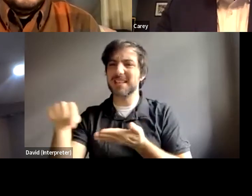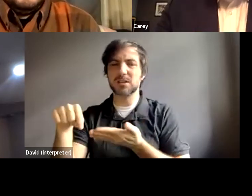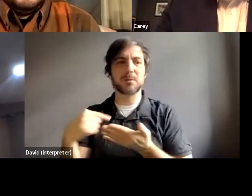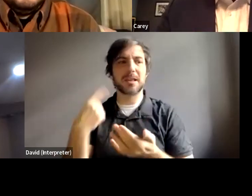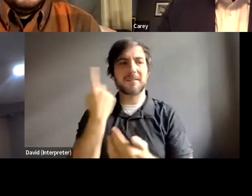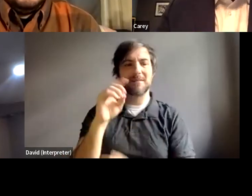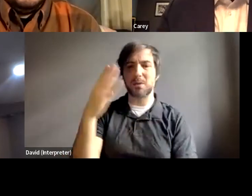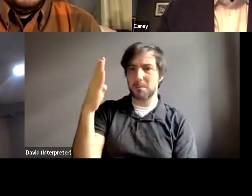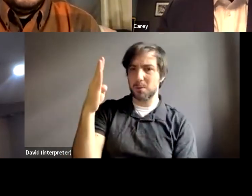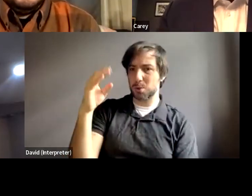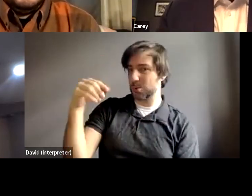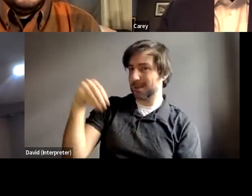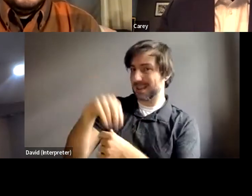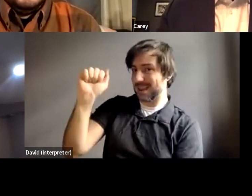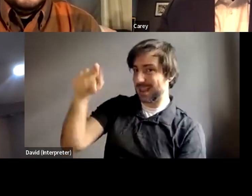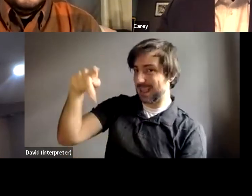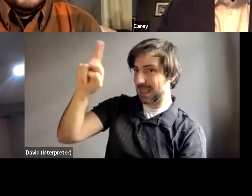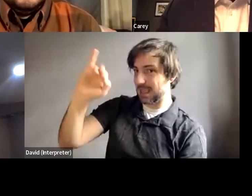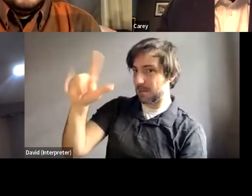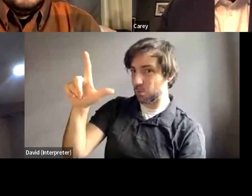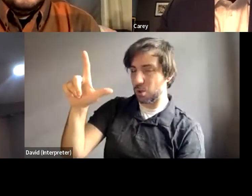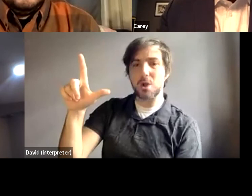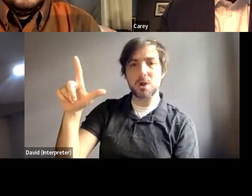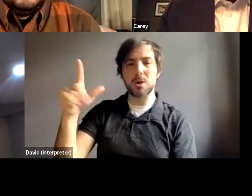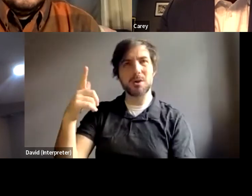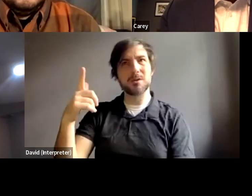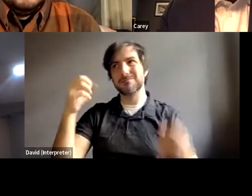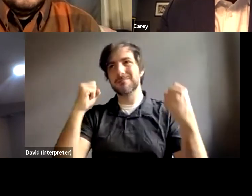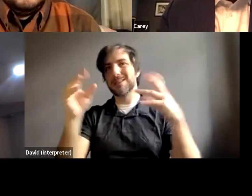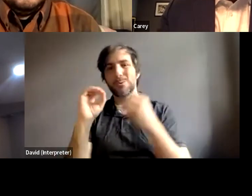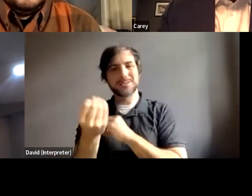April, we have like many organizations, different theme night